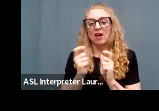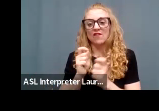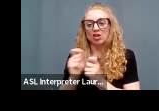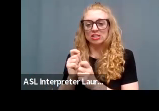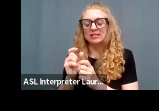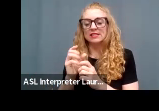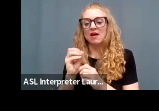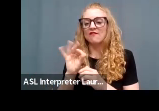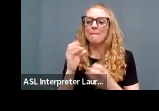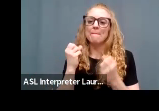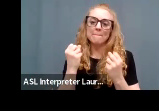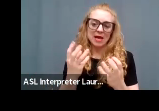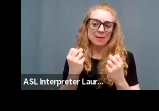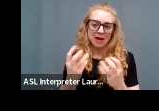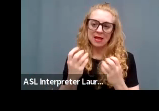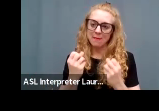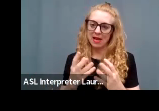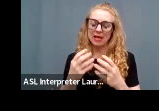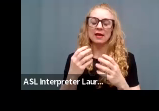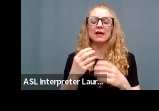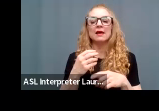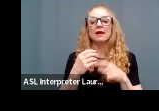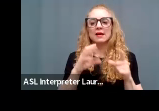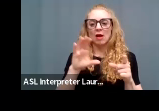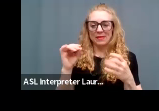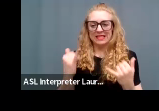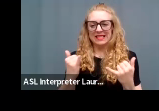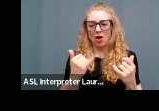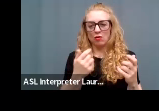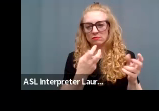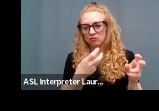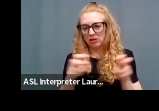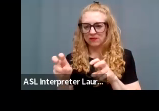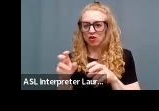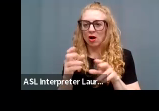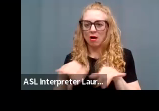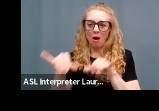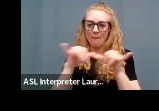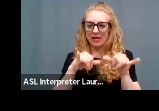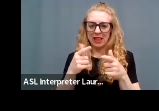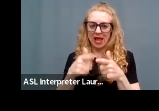many many many manufacturers are now moving over to a common language called matter the